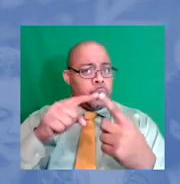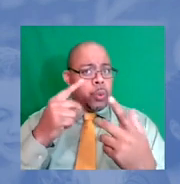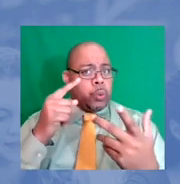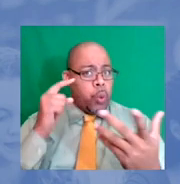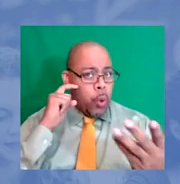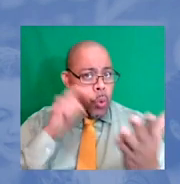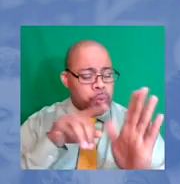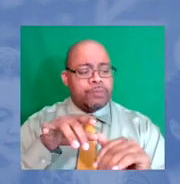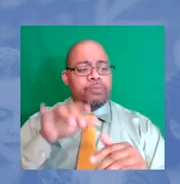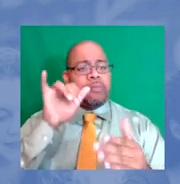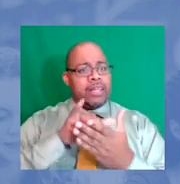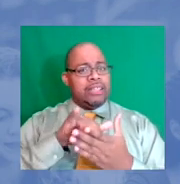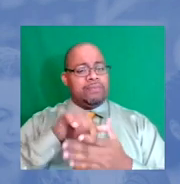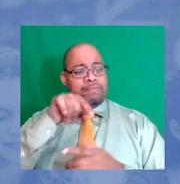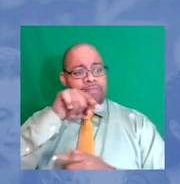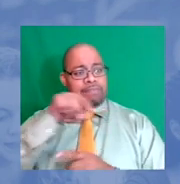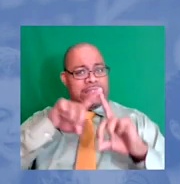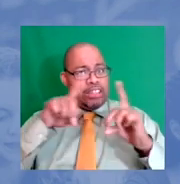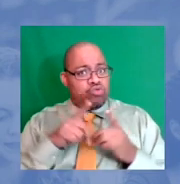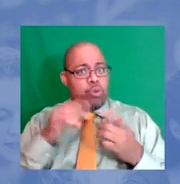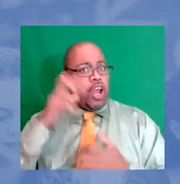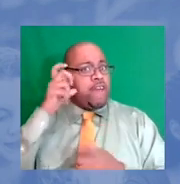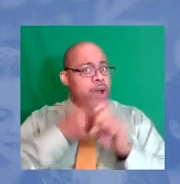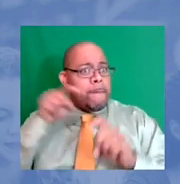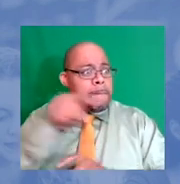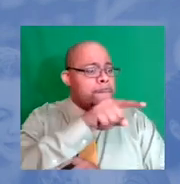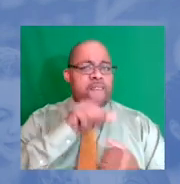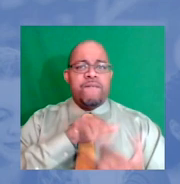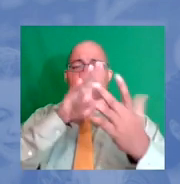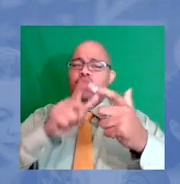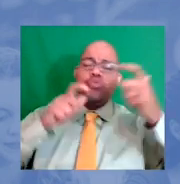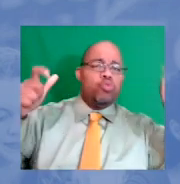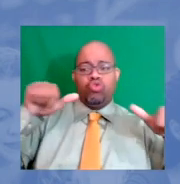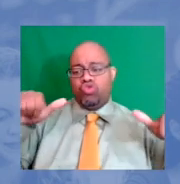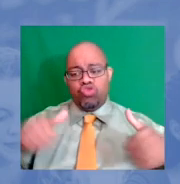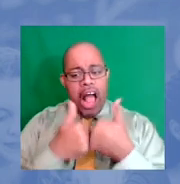WE'RE HEARING FROM THAT ARE FACED WITH HUGE CHALLENGES RELATED TO POVERTY AND BUT NONE